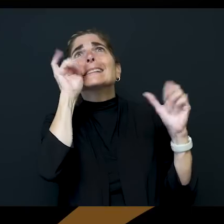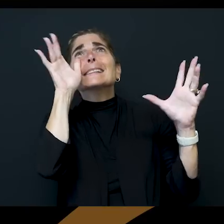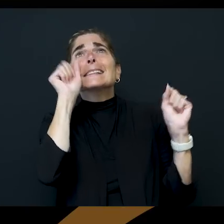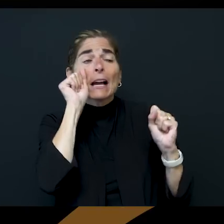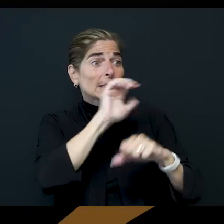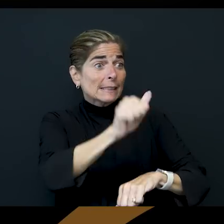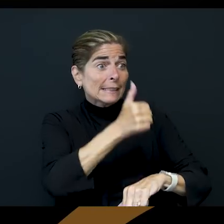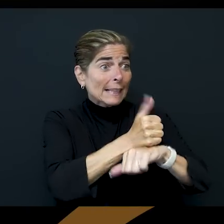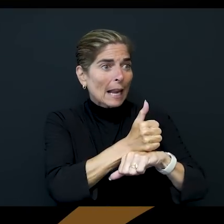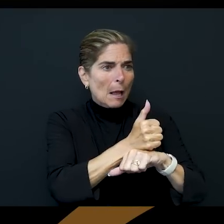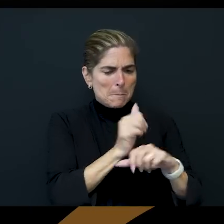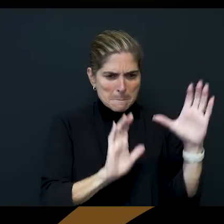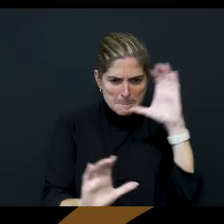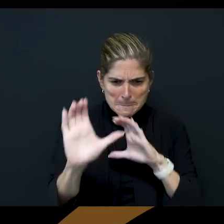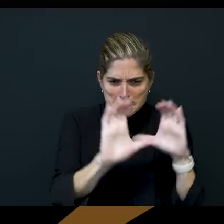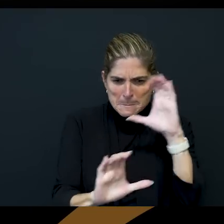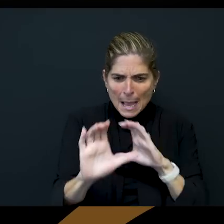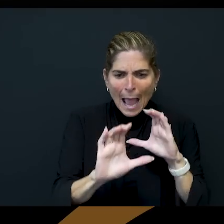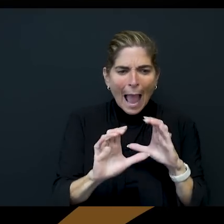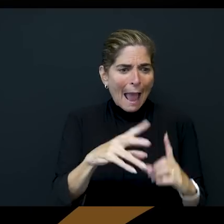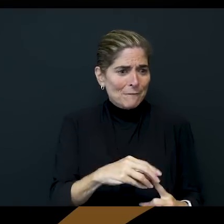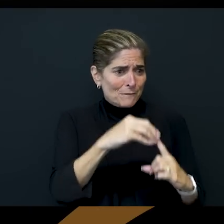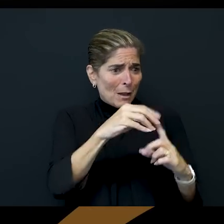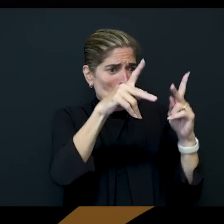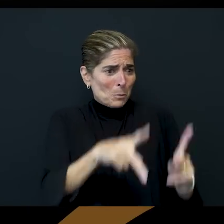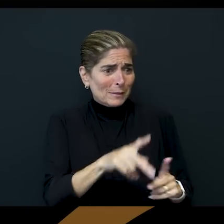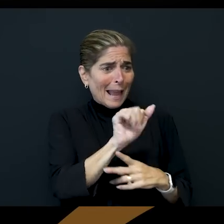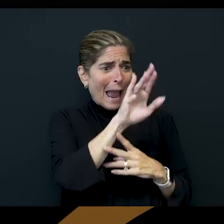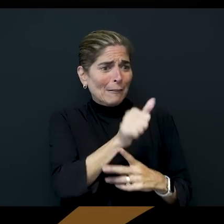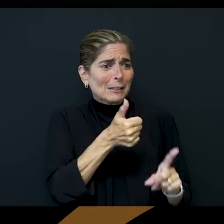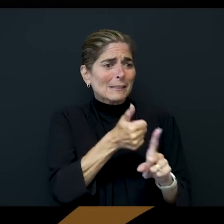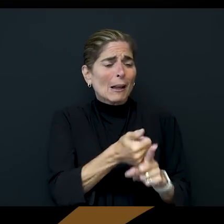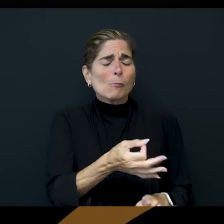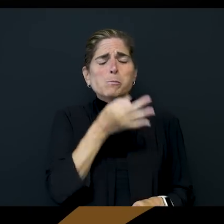to cast this, I think they may have found the only one who could do it. Aria has been a revelation.